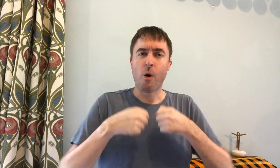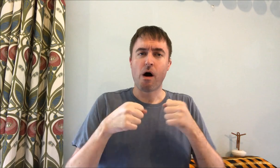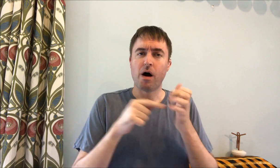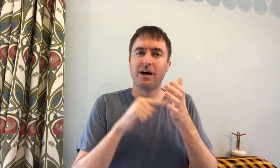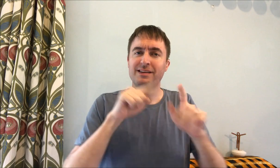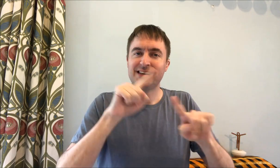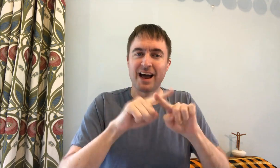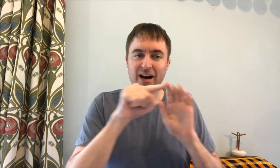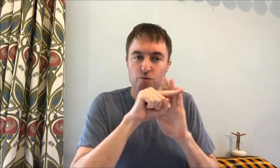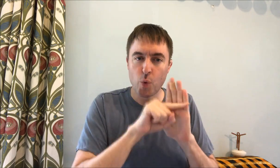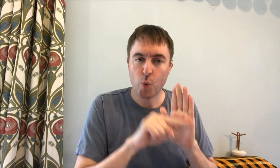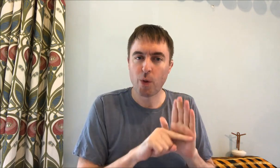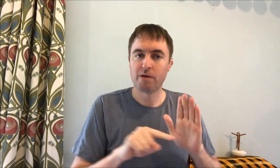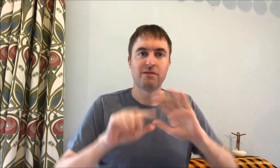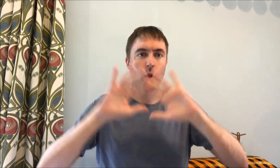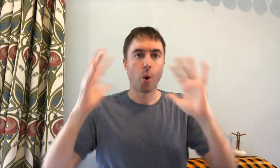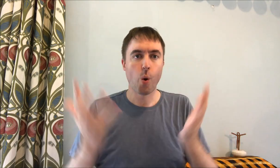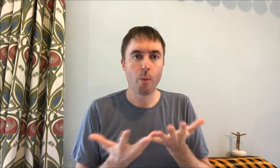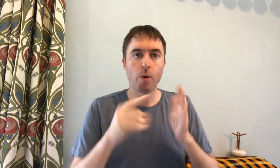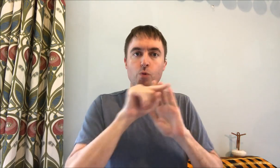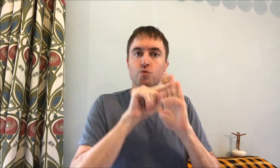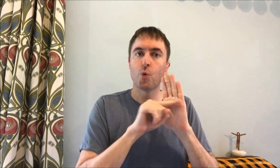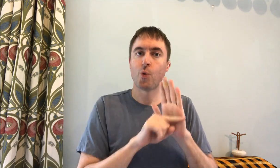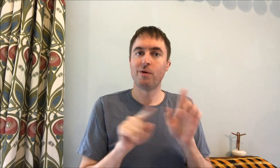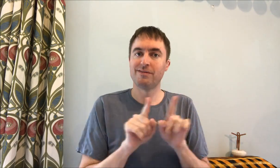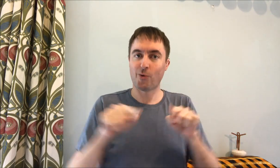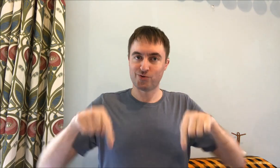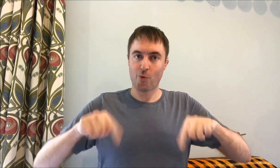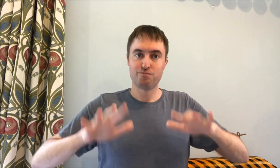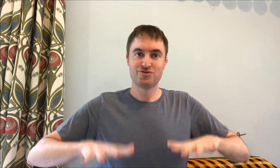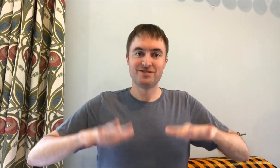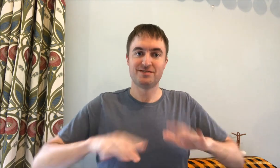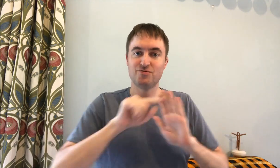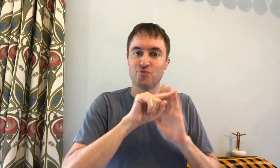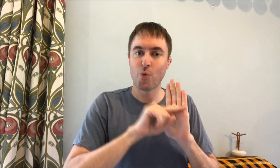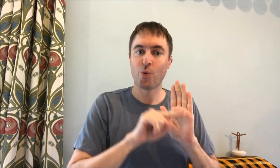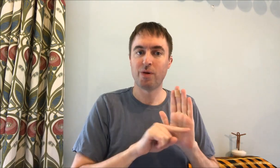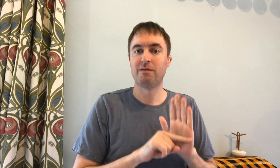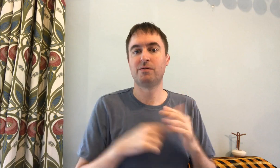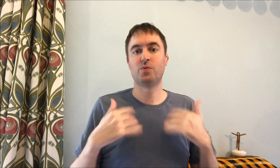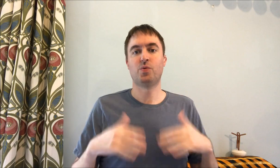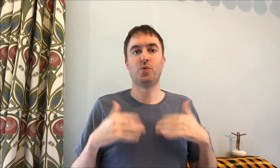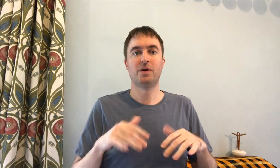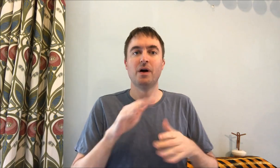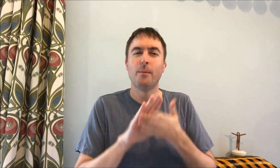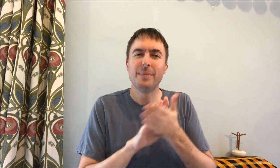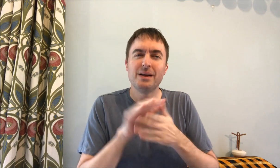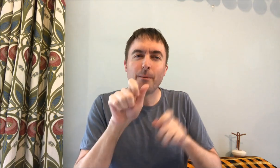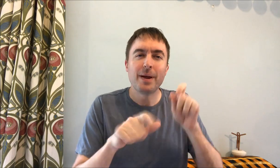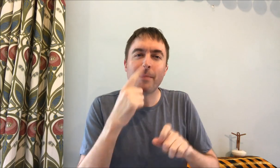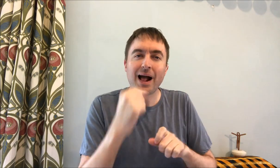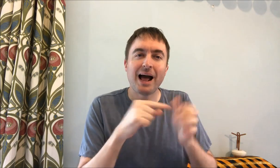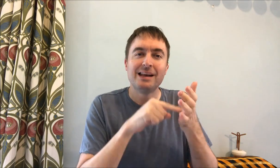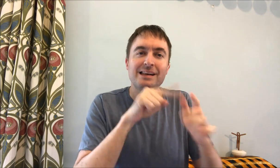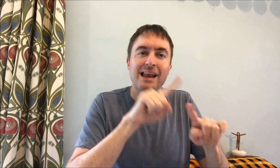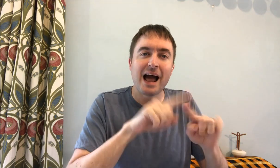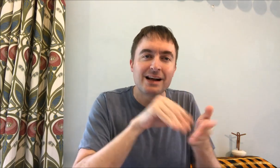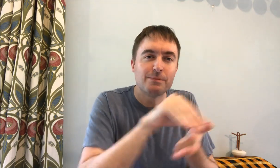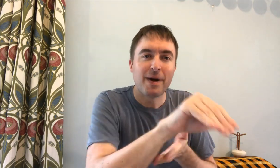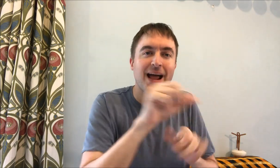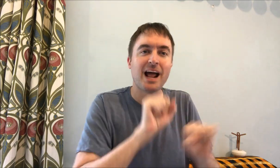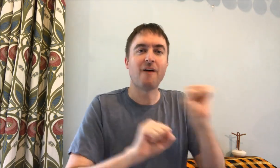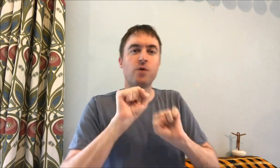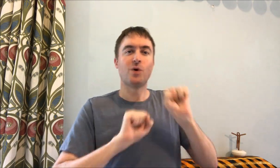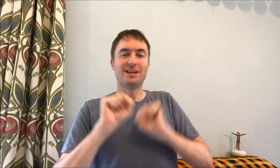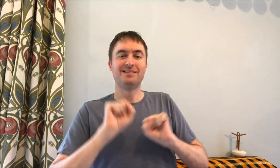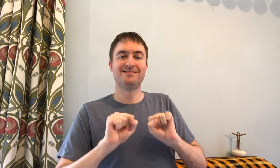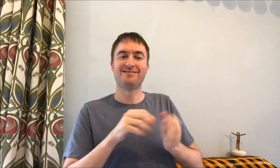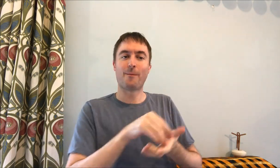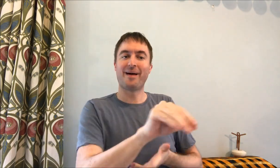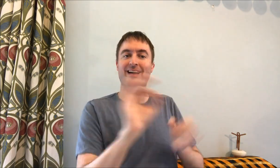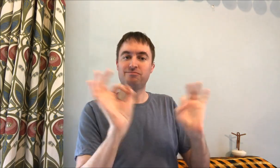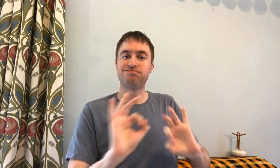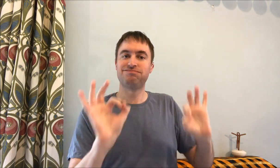Our tax rules - the global rules and the national rules - enable extreme tax avoidance.